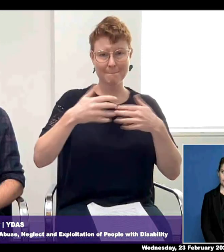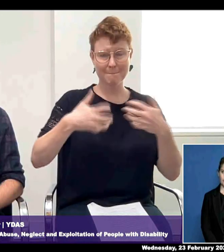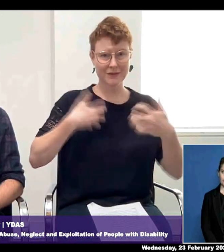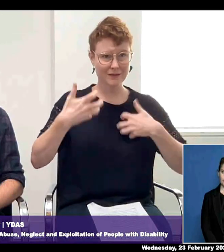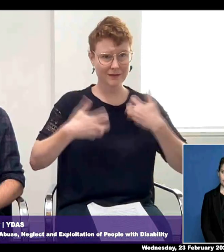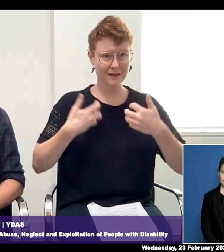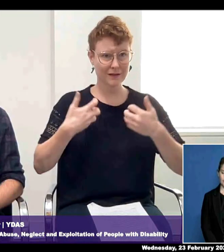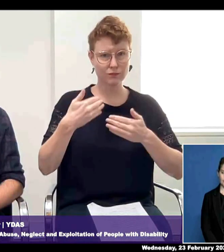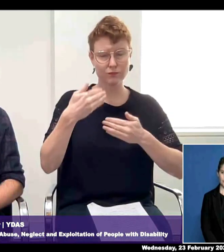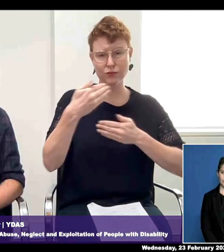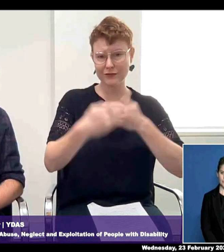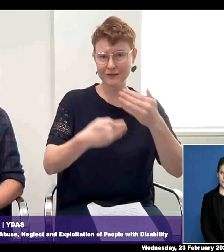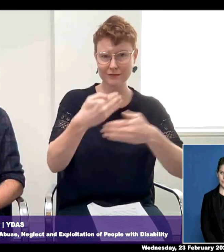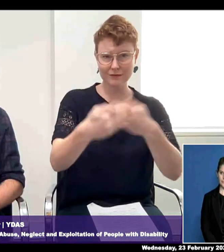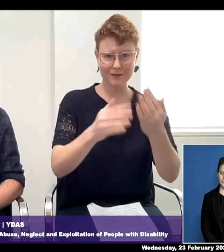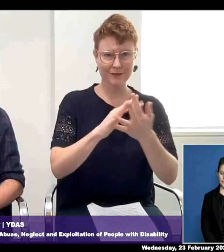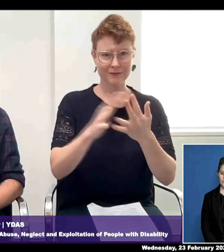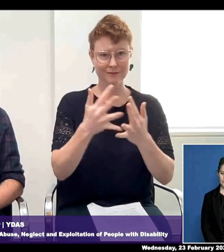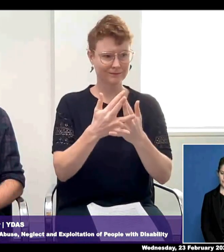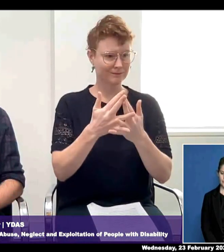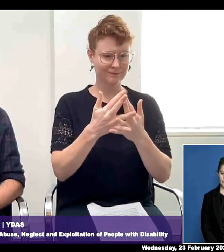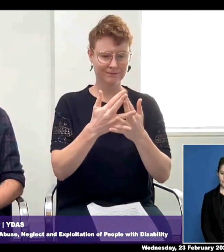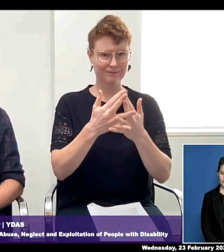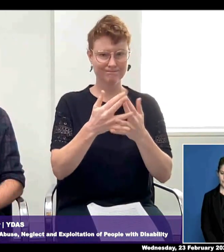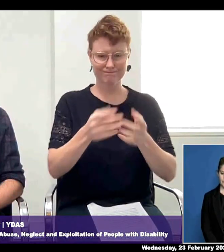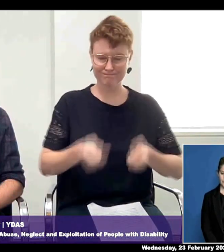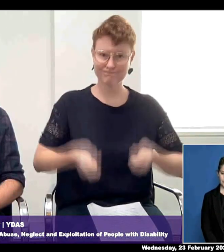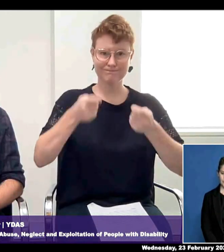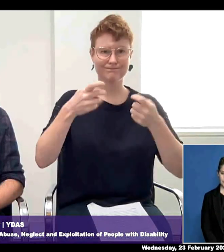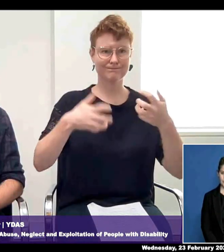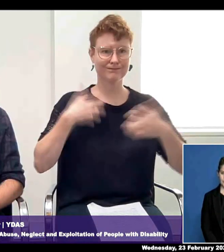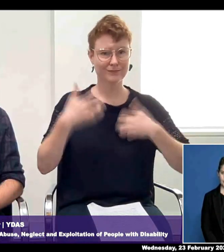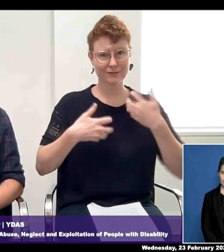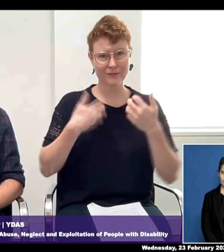If they are not receiving adequate information about complaints mechanisms, how